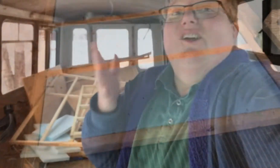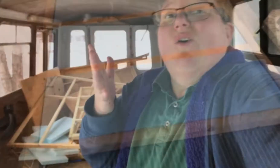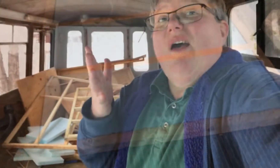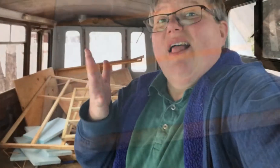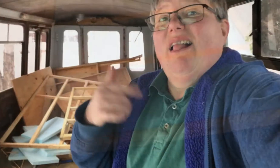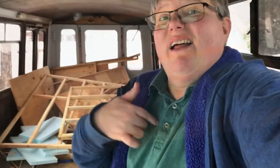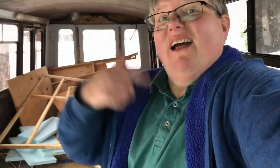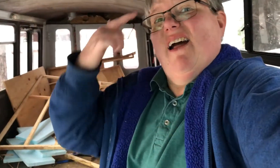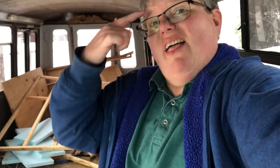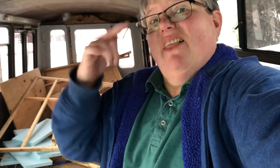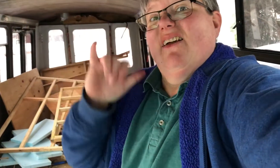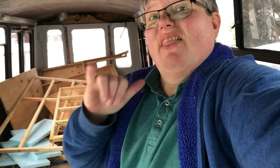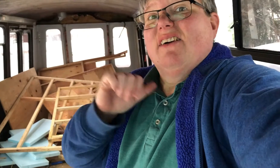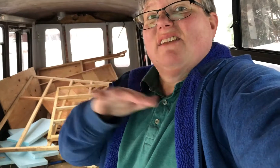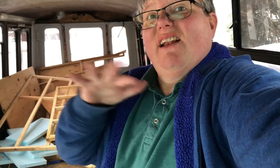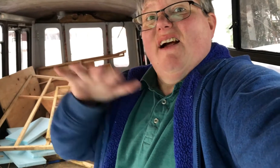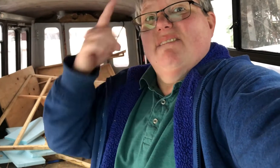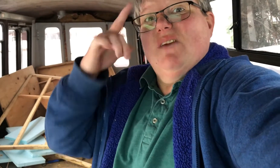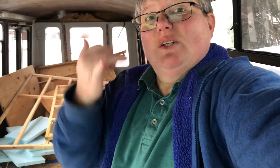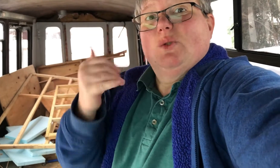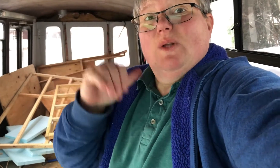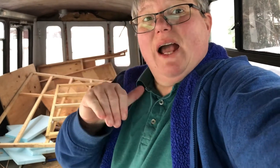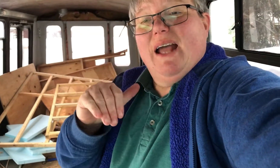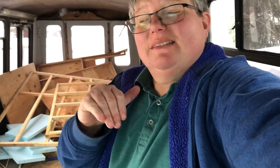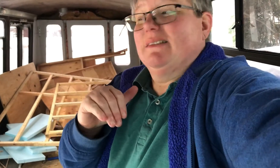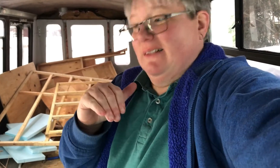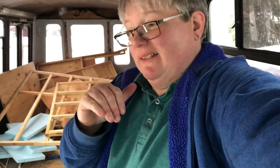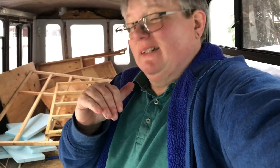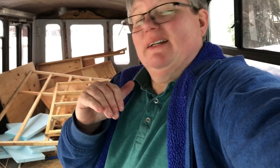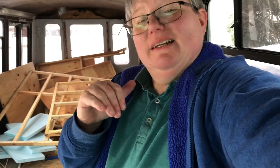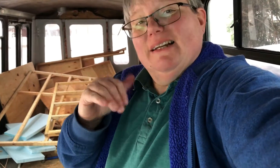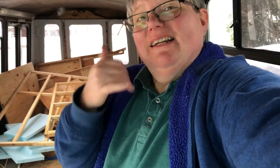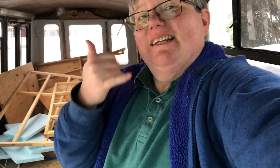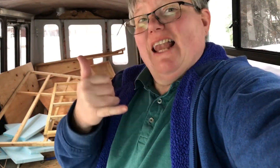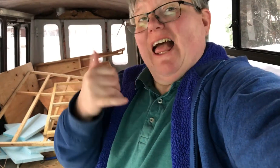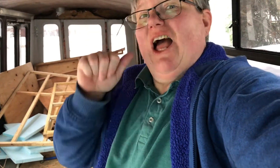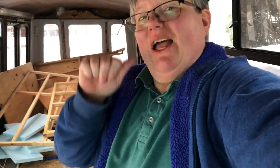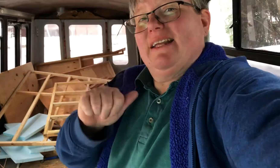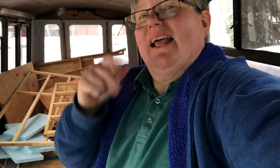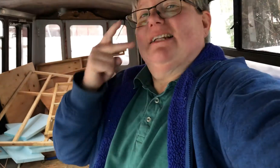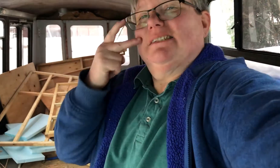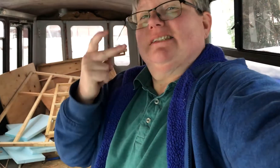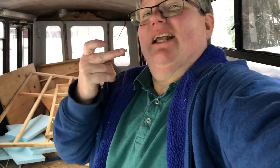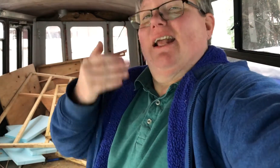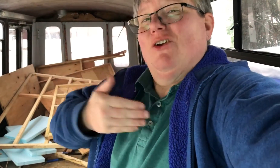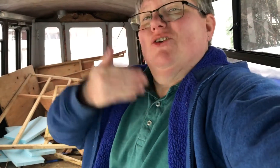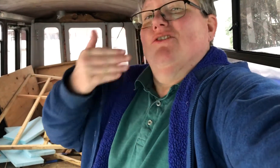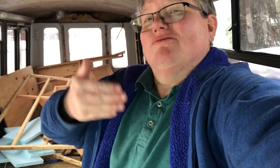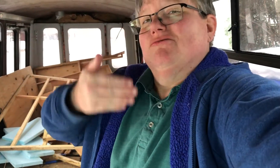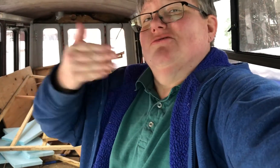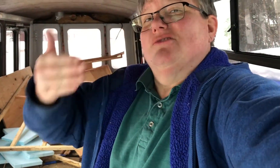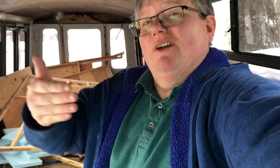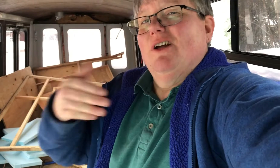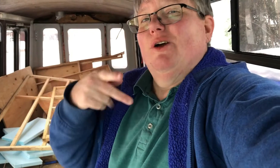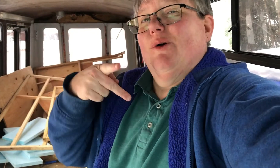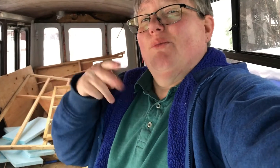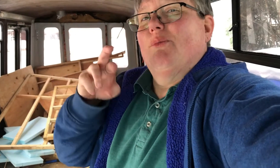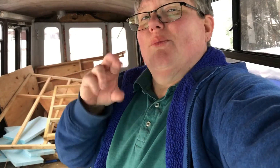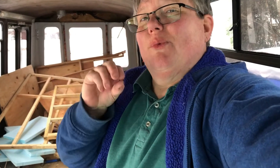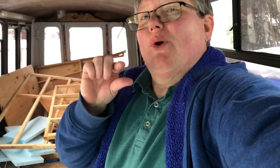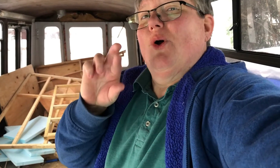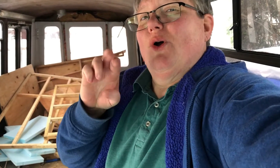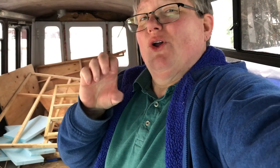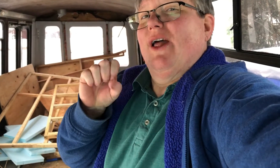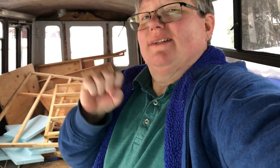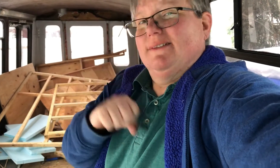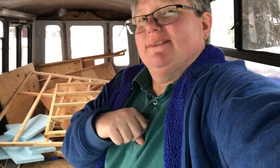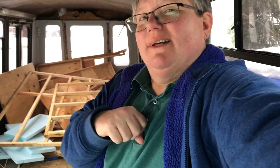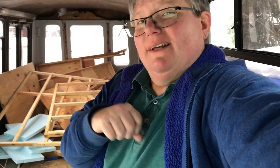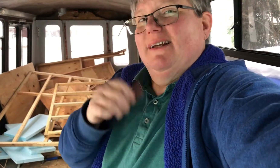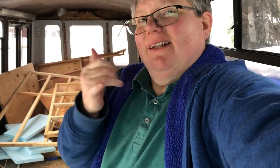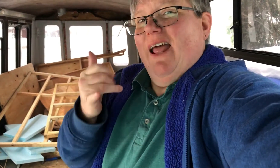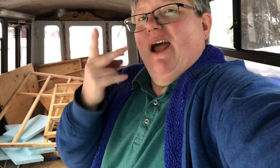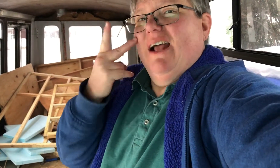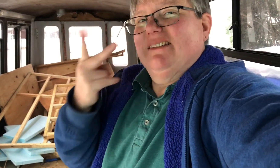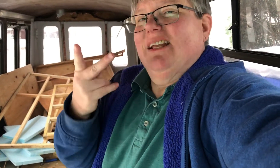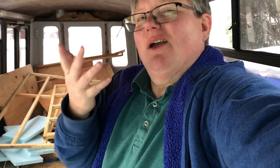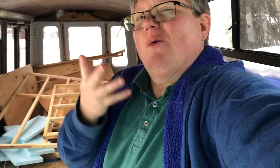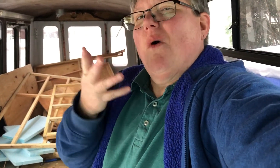Well I think that's enough for tonight. And now I can see some progress. So now I can see what the